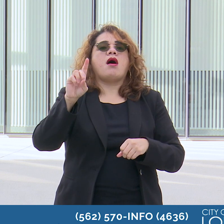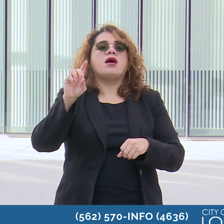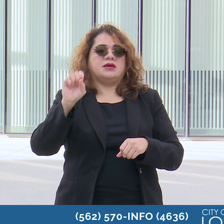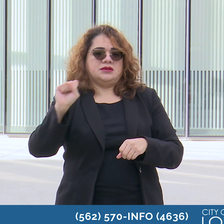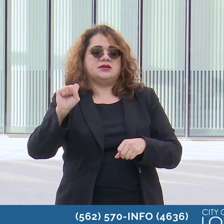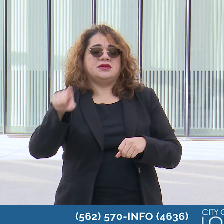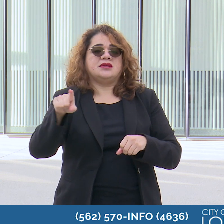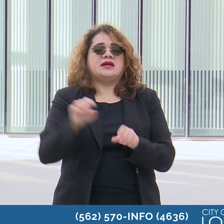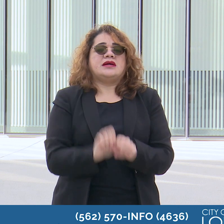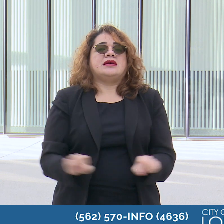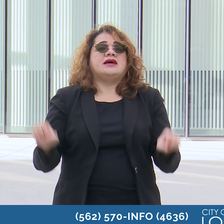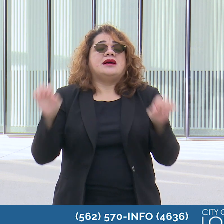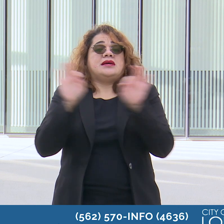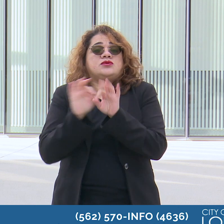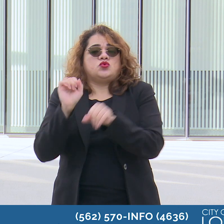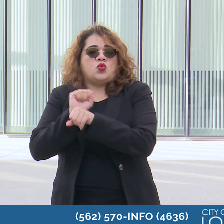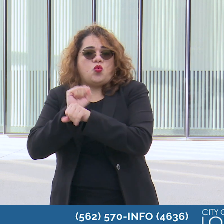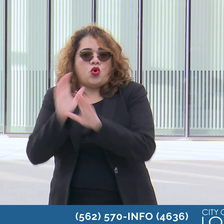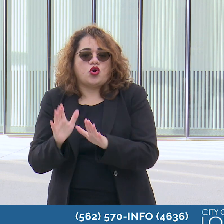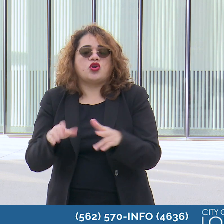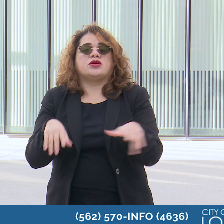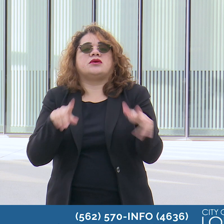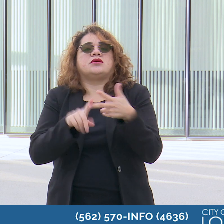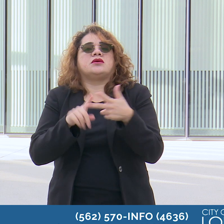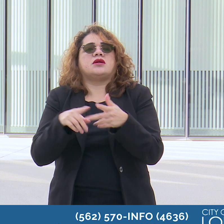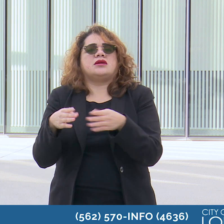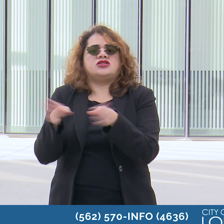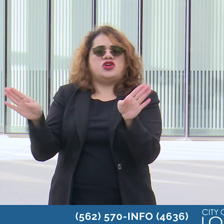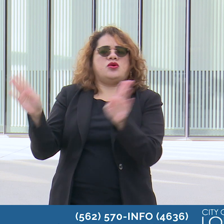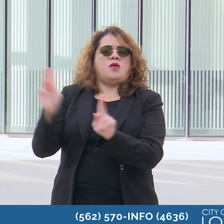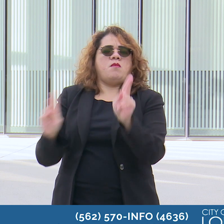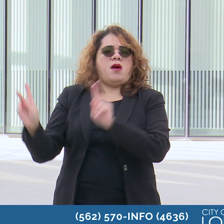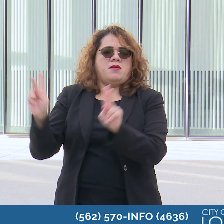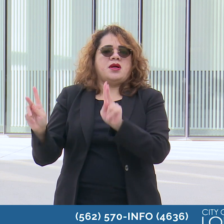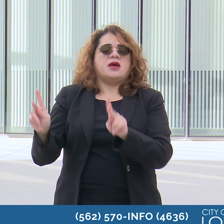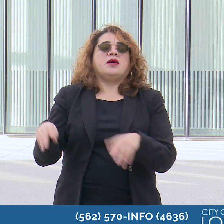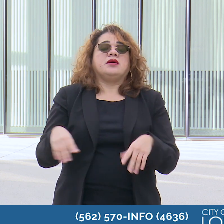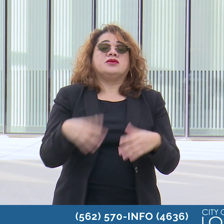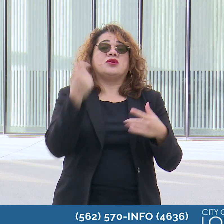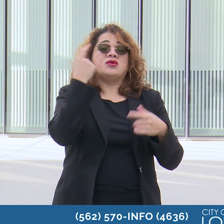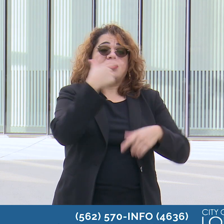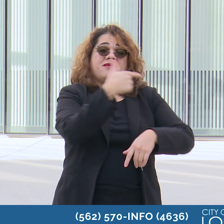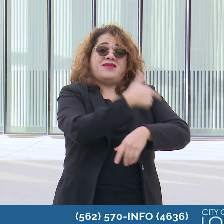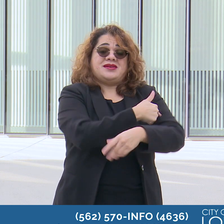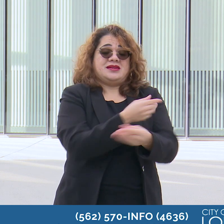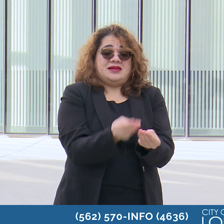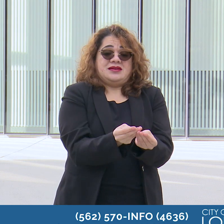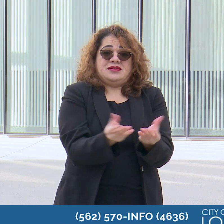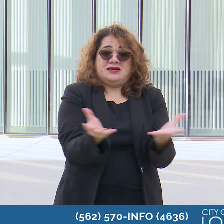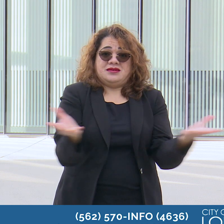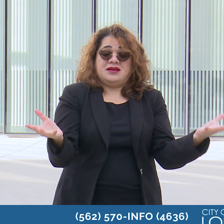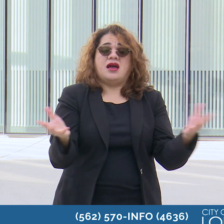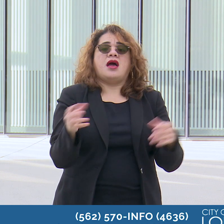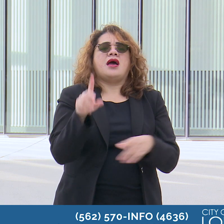for the general public. It's been mentioned before that vaccine distribution and dispensing is part of the normal functions